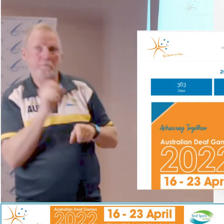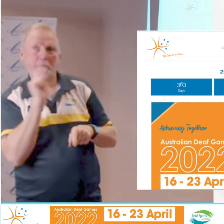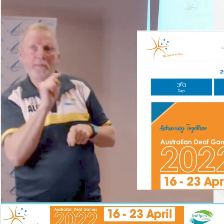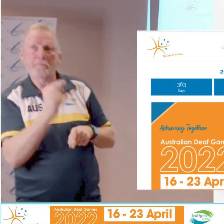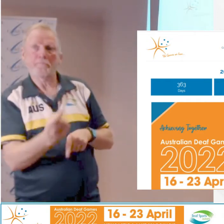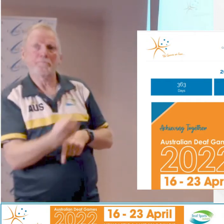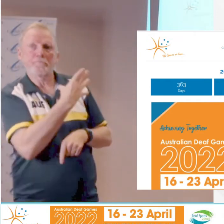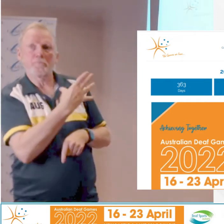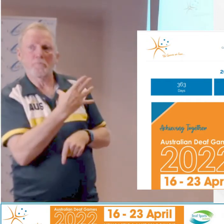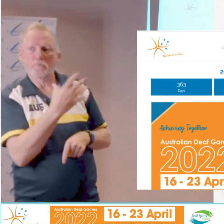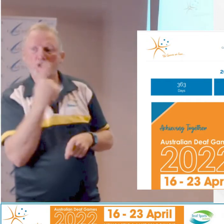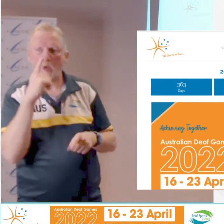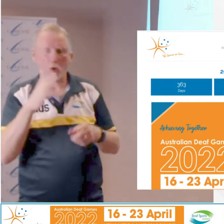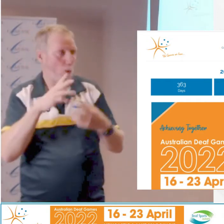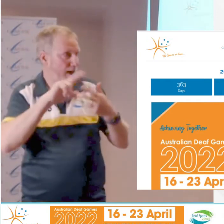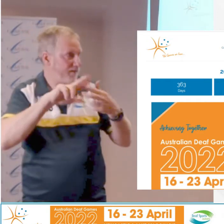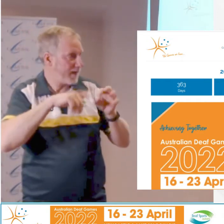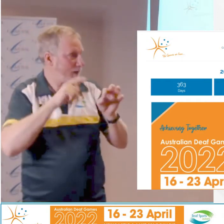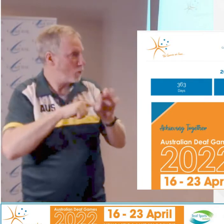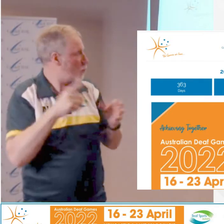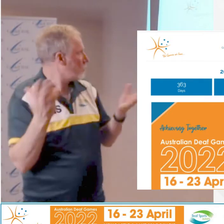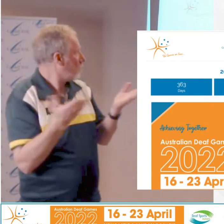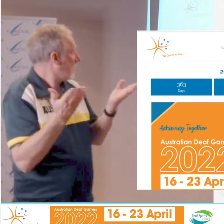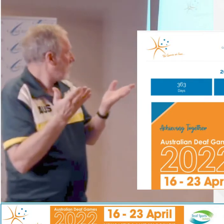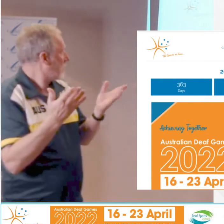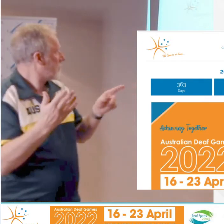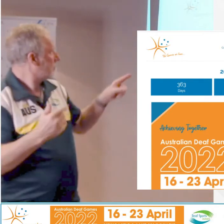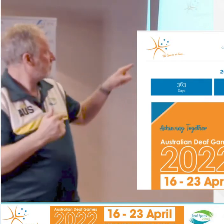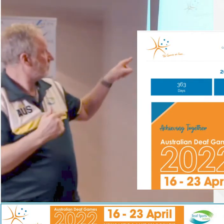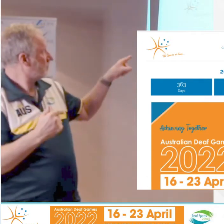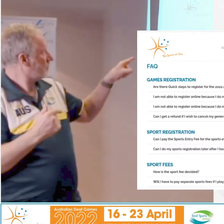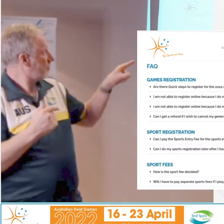so andrew if you could click on that section there thank you just up here